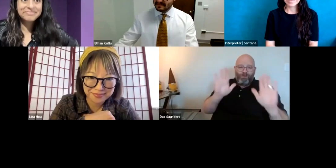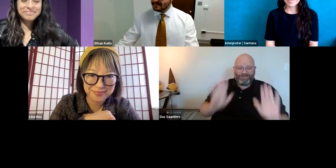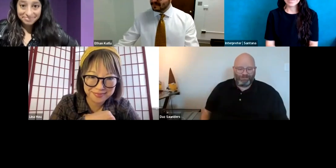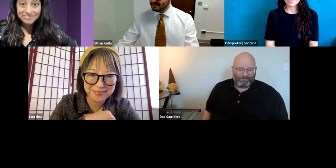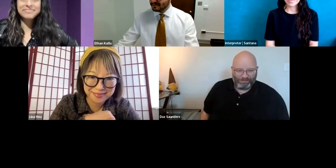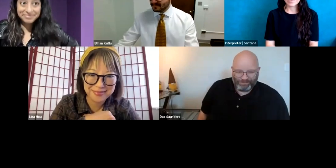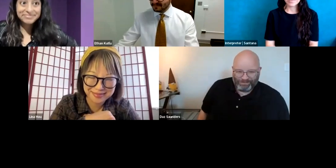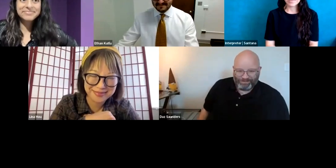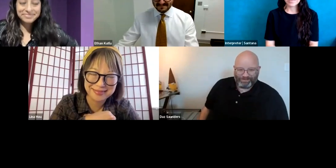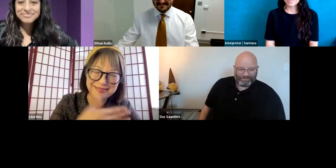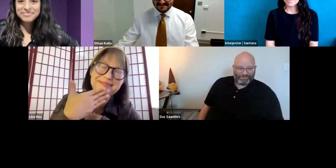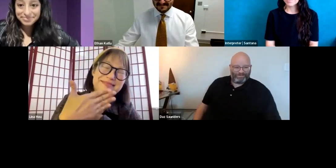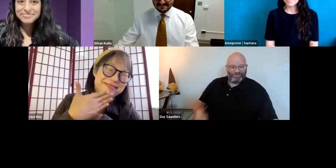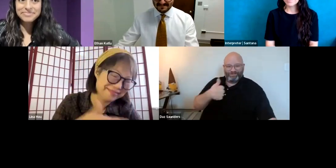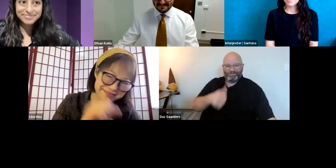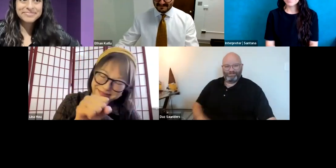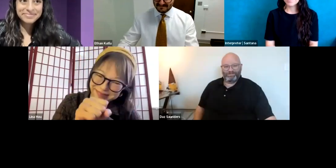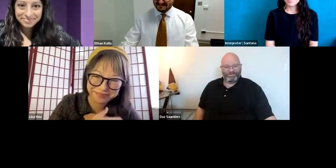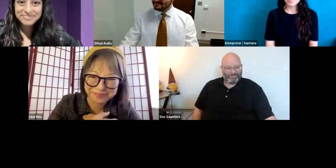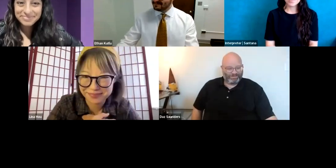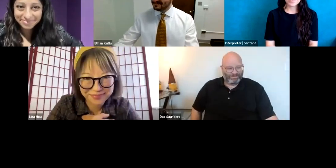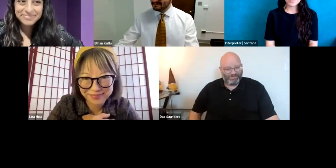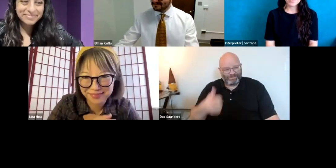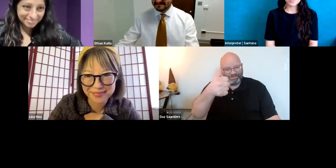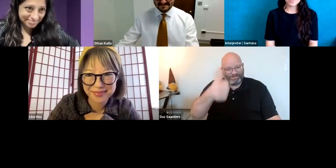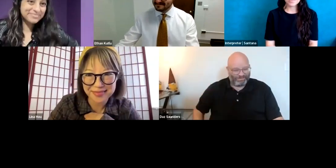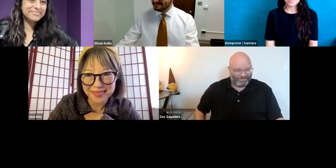Thank you so much again for your outstanding talk. It's really awesome.